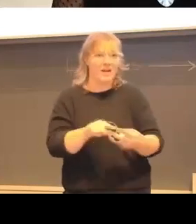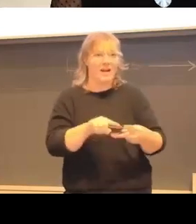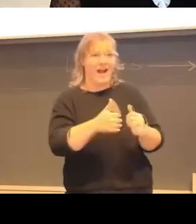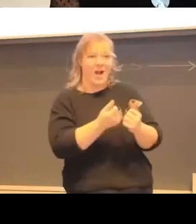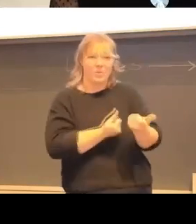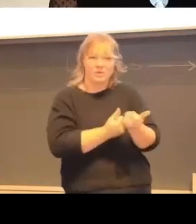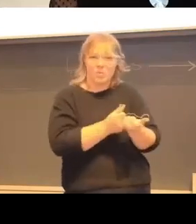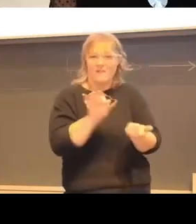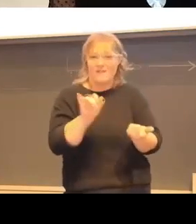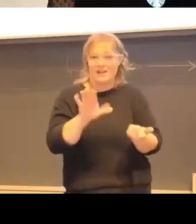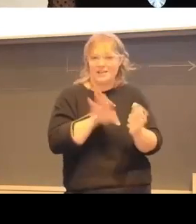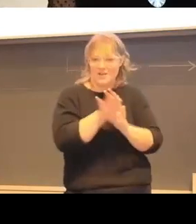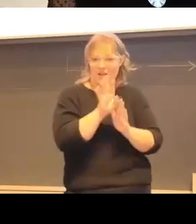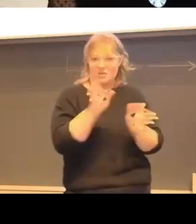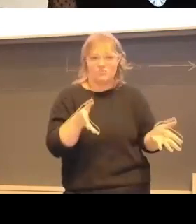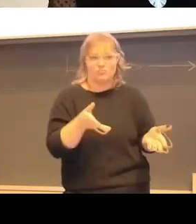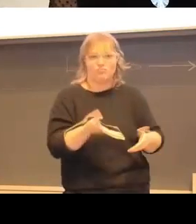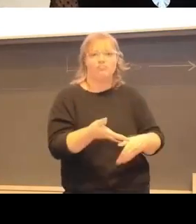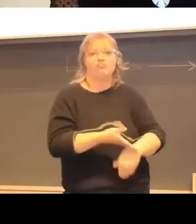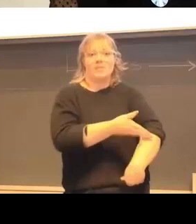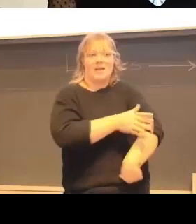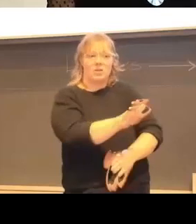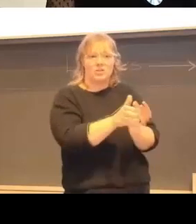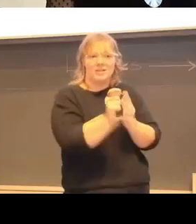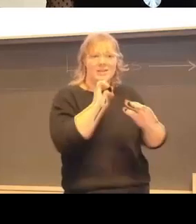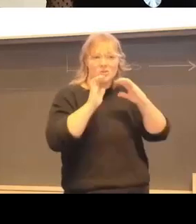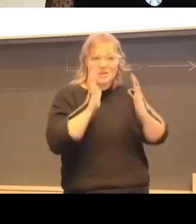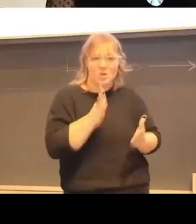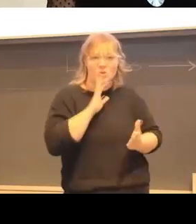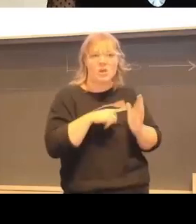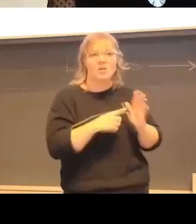to enhance their skills as communicators and to ensure more role modeling was happening and second